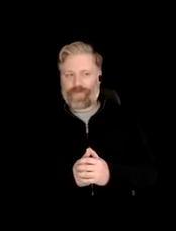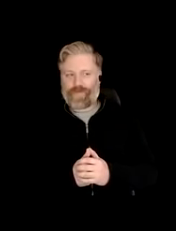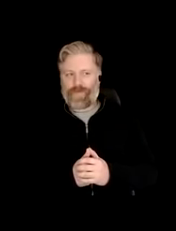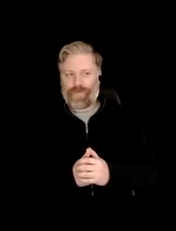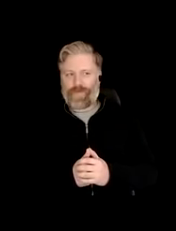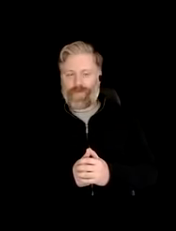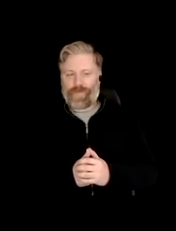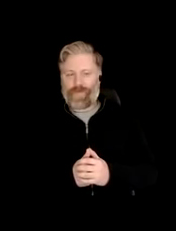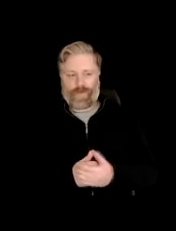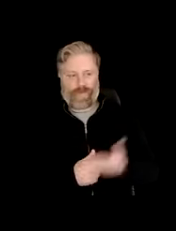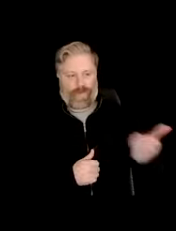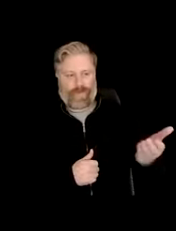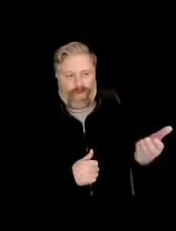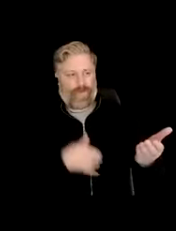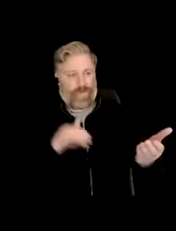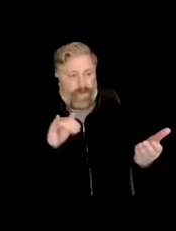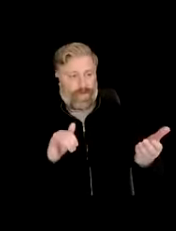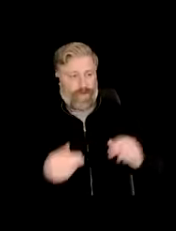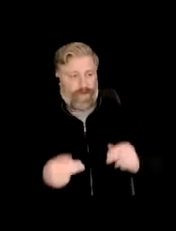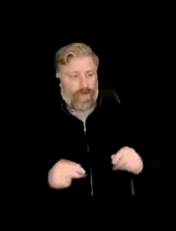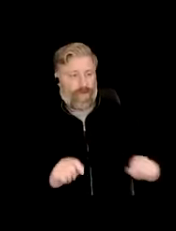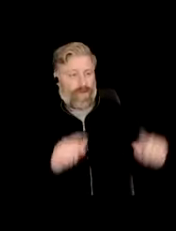So here we have a slide titled MRAC-Region 11.